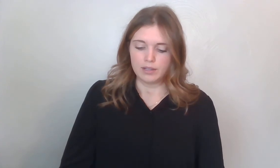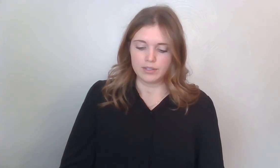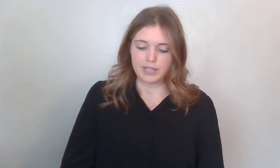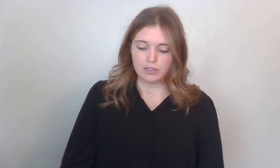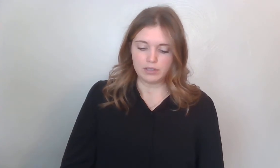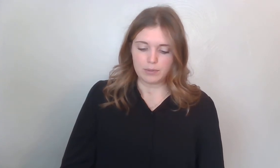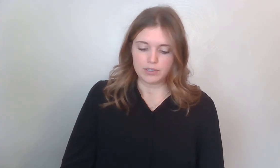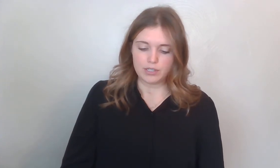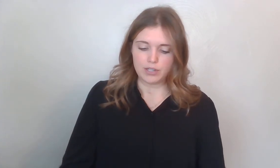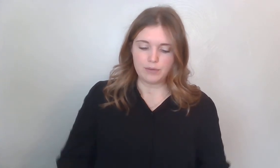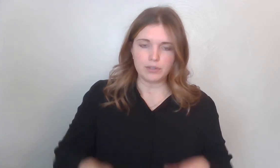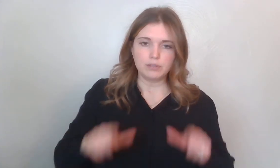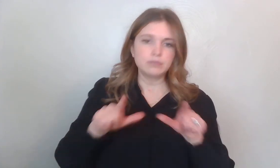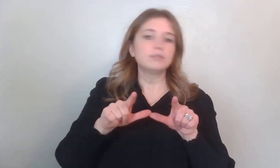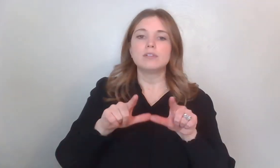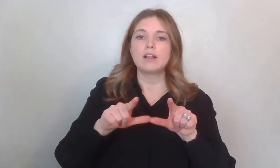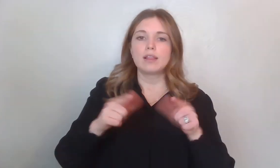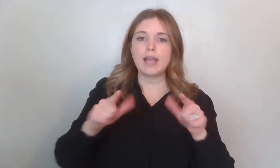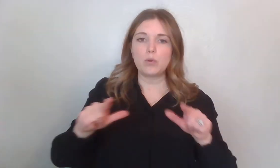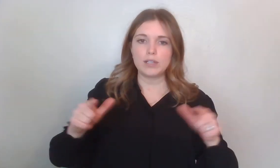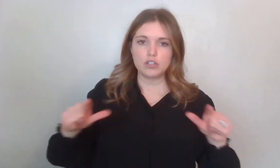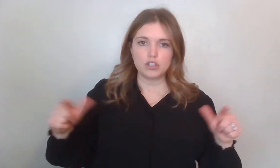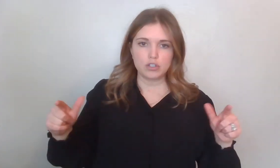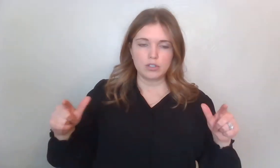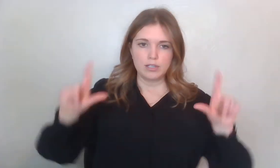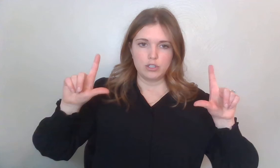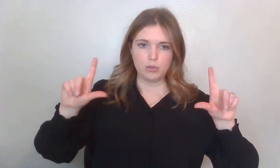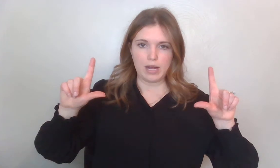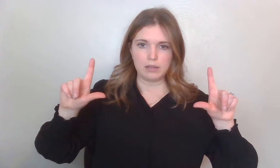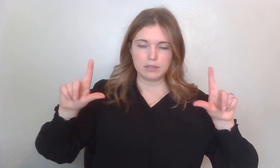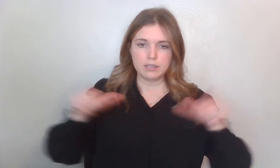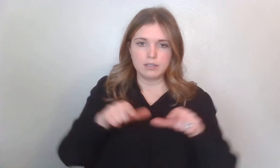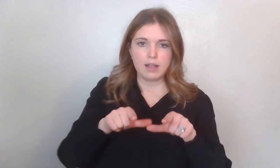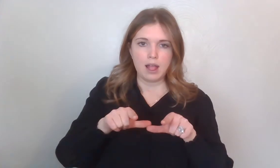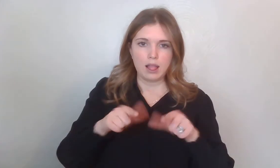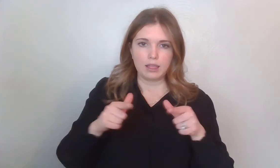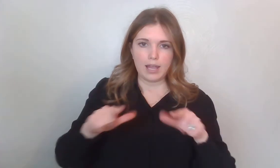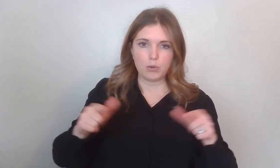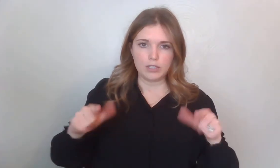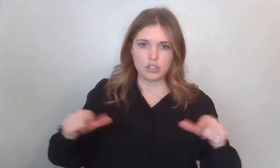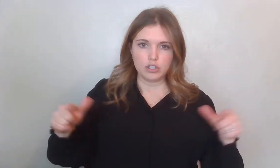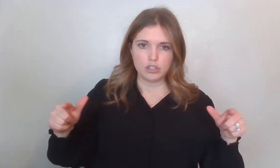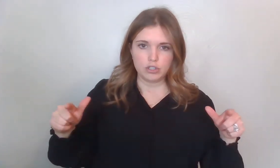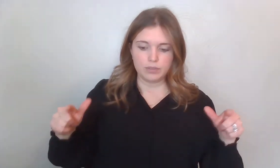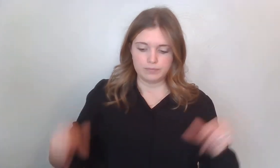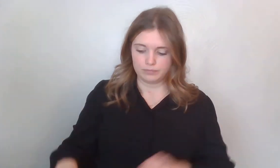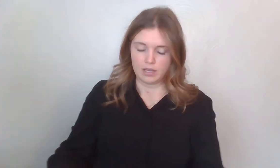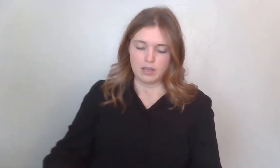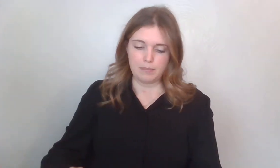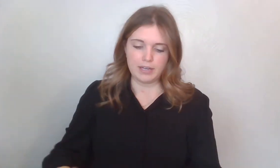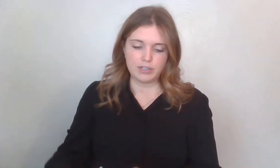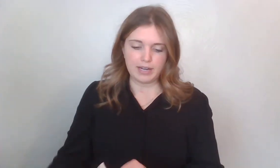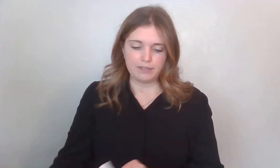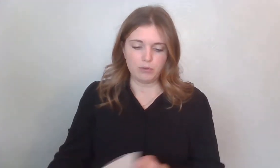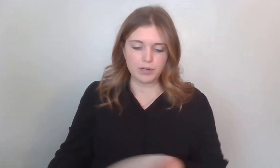The sign for LANGUAGE in general is LANGUAGE Two L's LANGUAGE Page 94